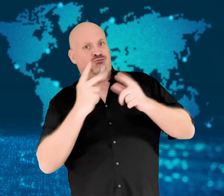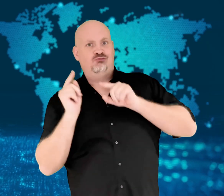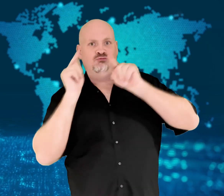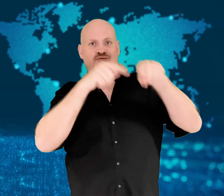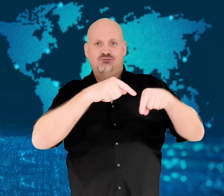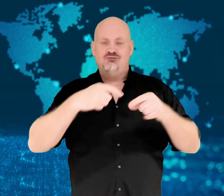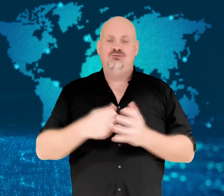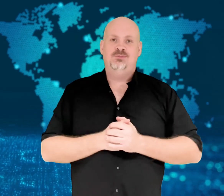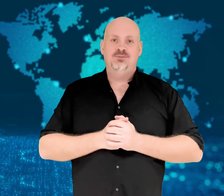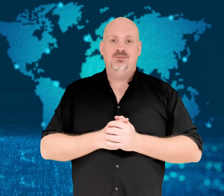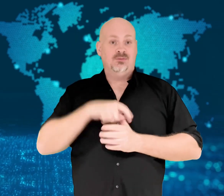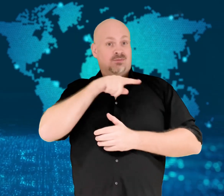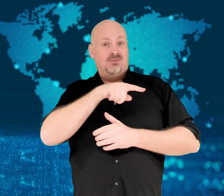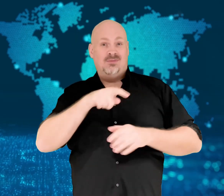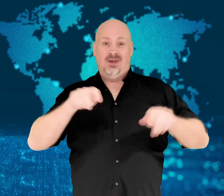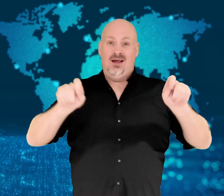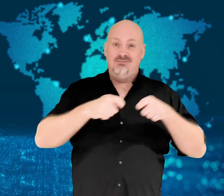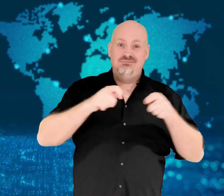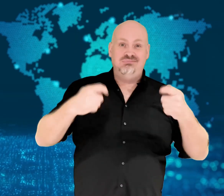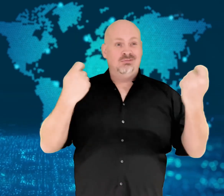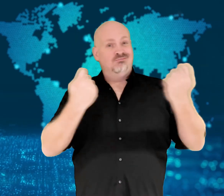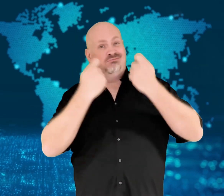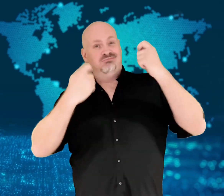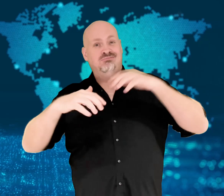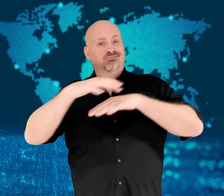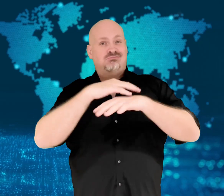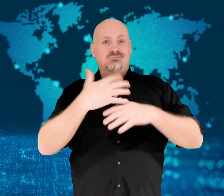as well as several performers.